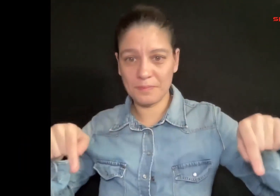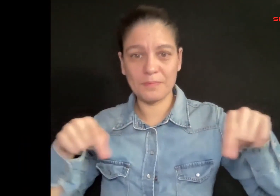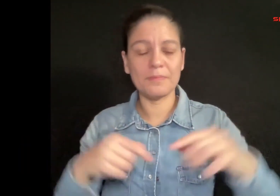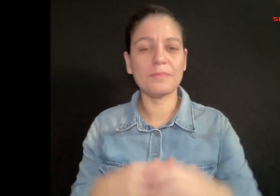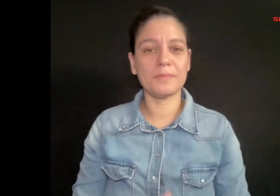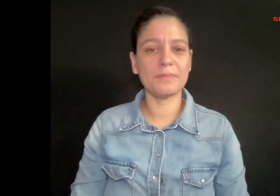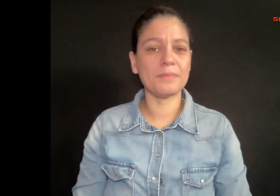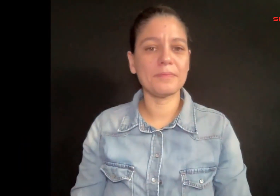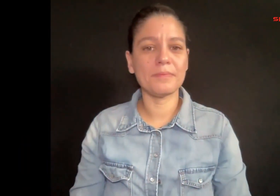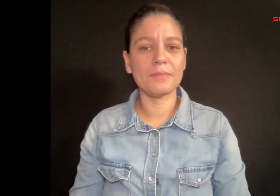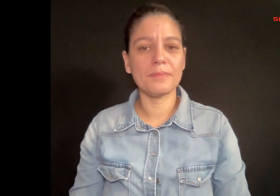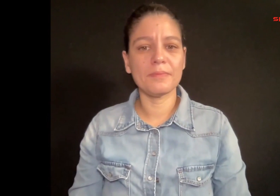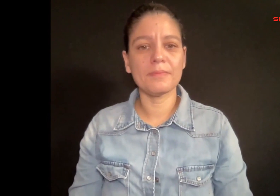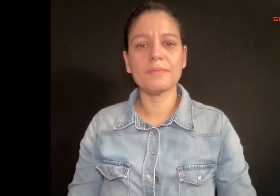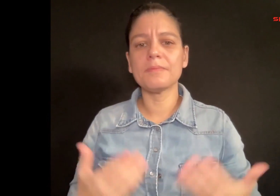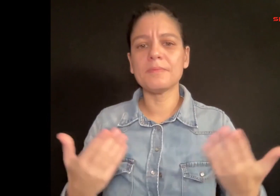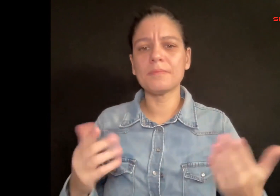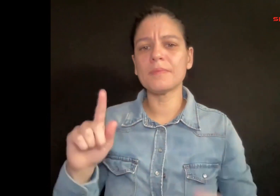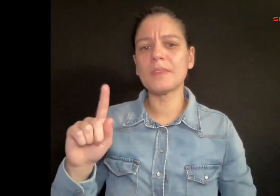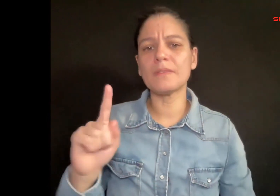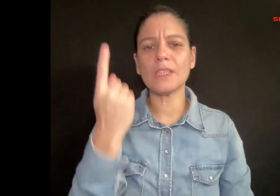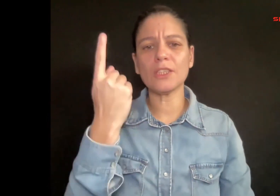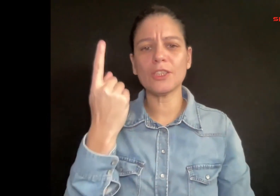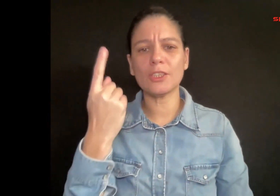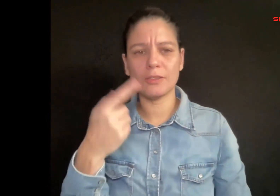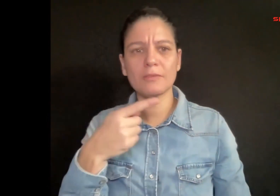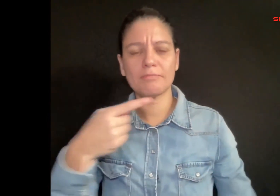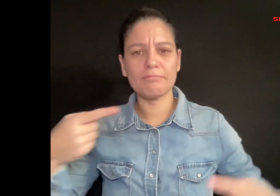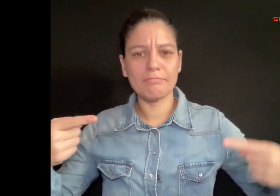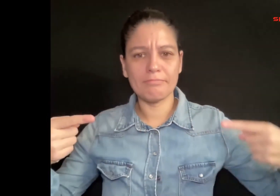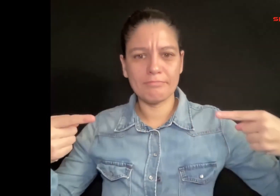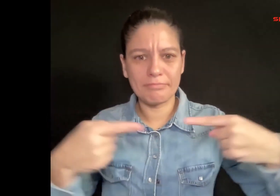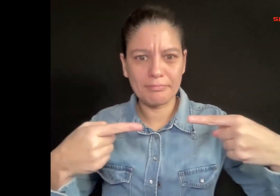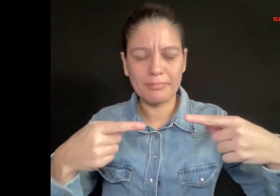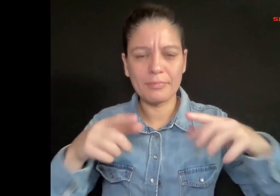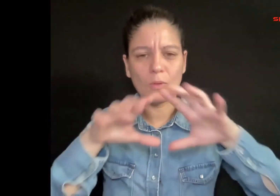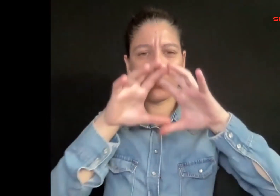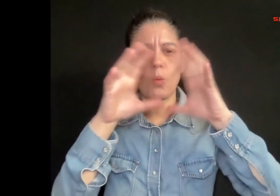comment about this update we may add it at the bottom of the screen the first round of